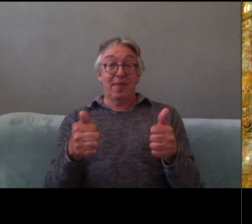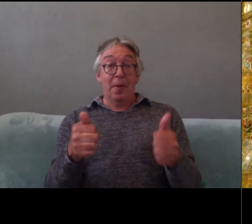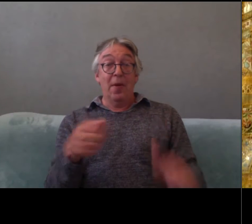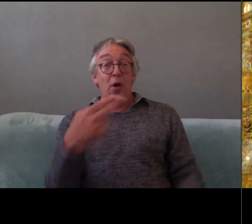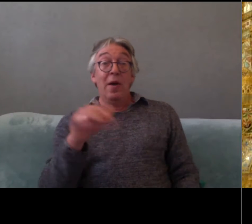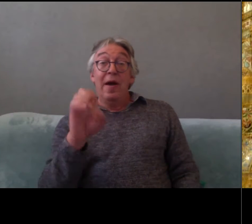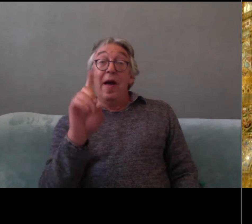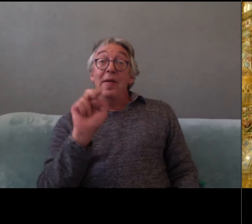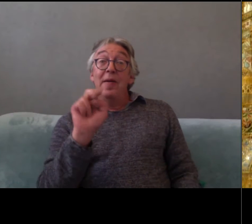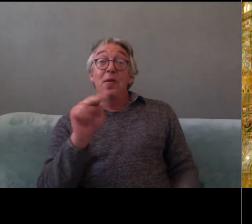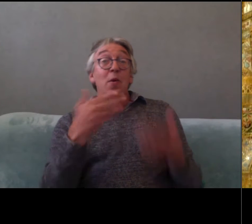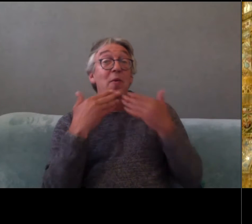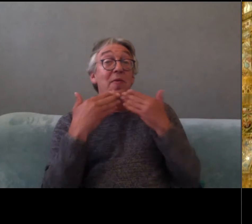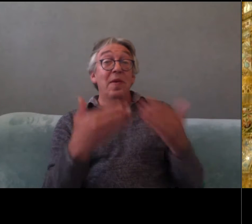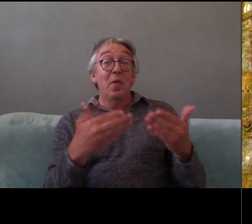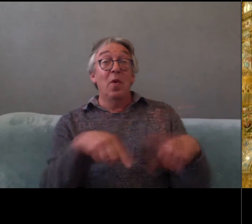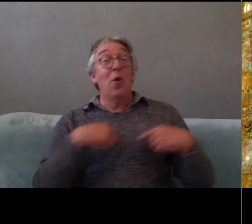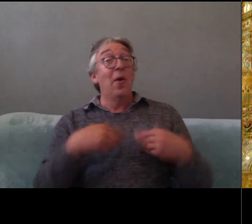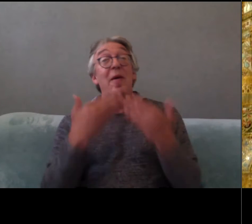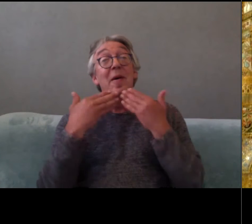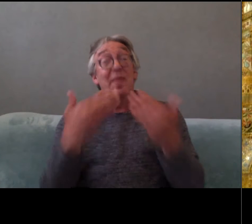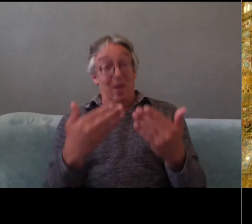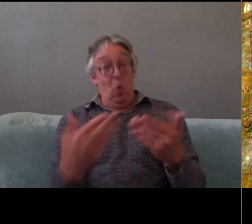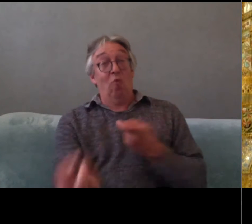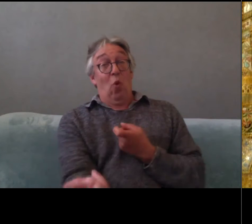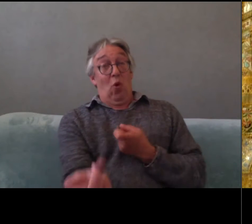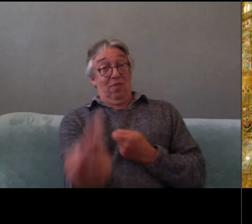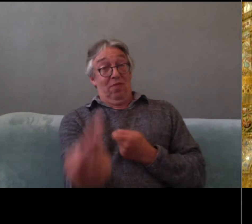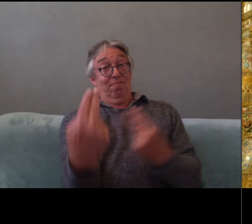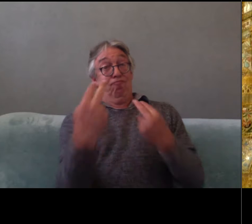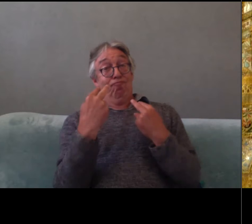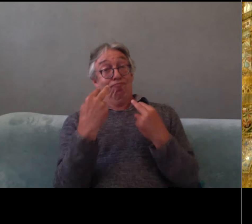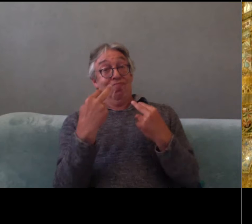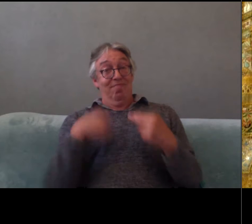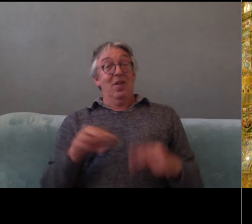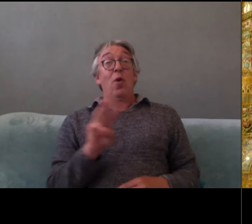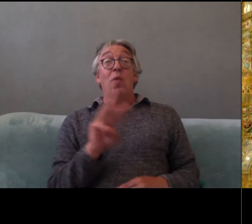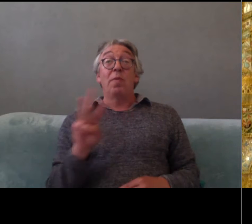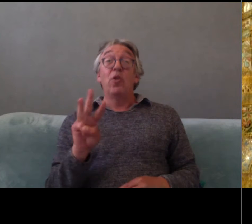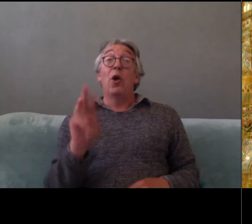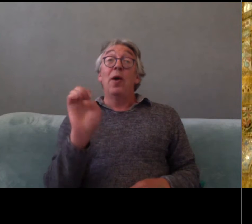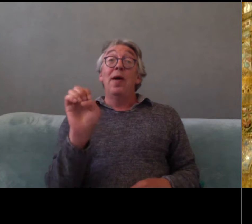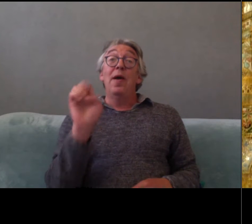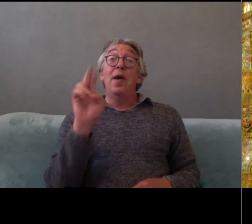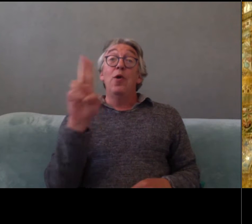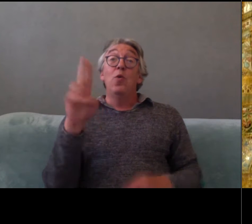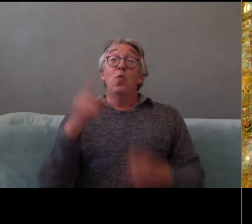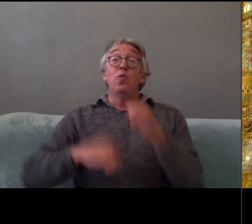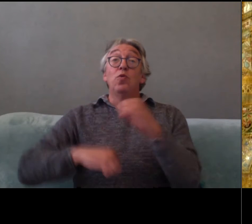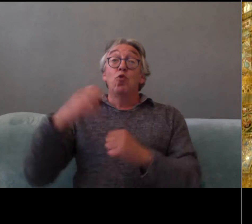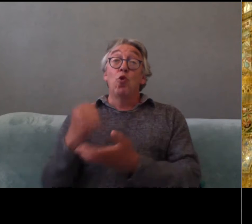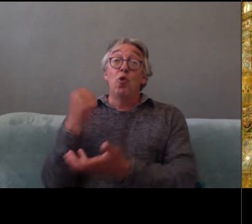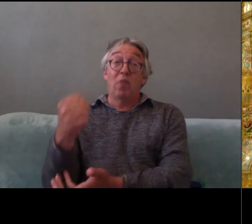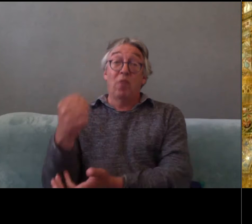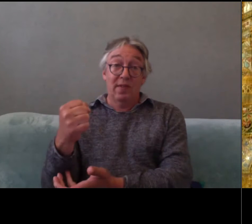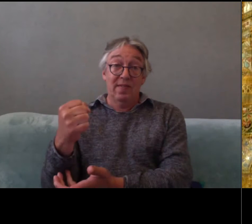Thank you for joining this webinar on the EU structural investment funds and the impact of COVID-19.